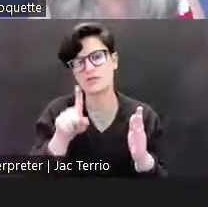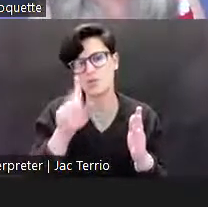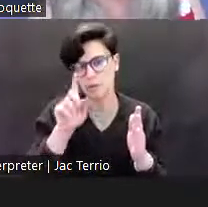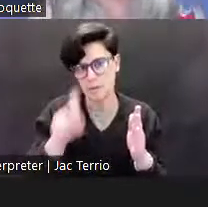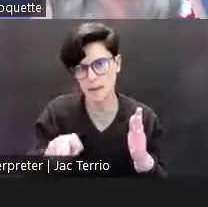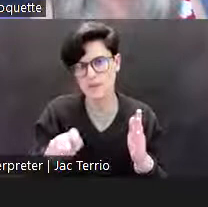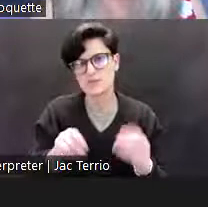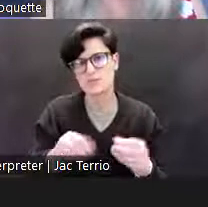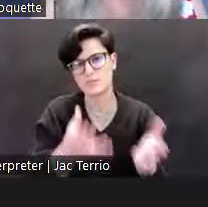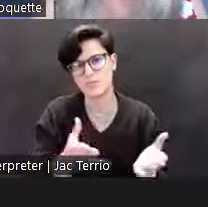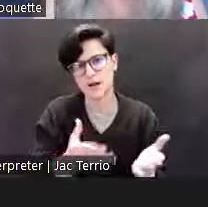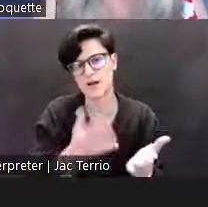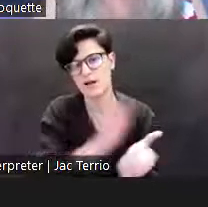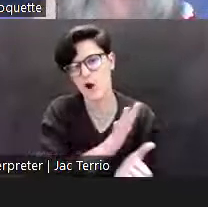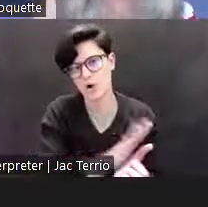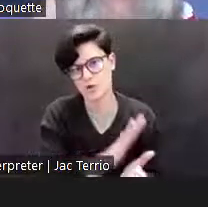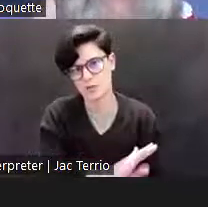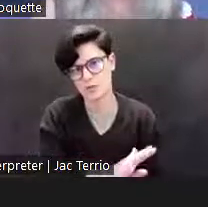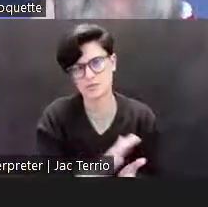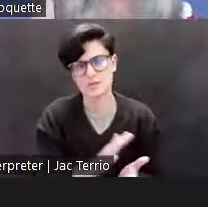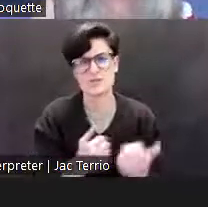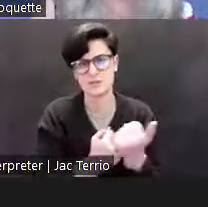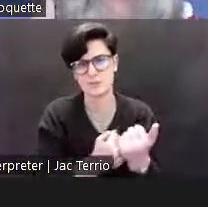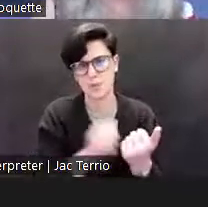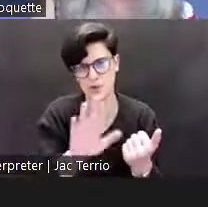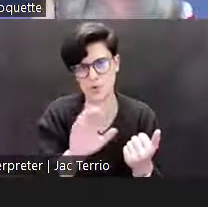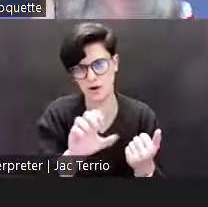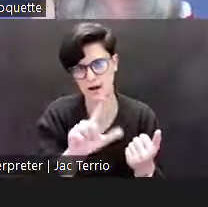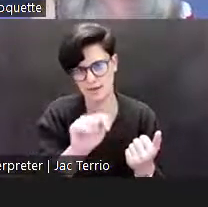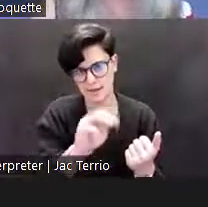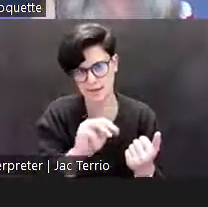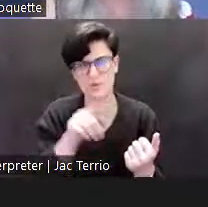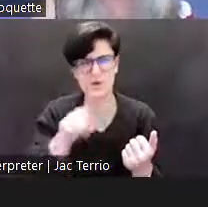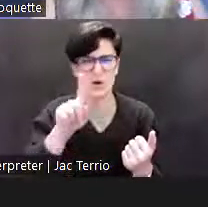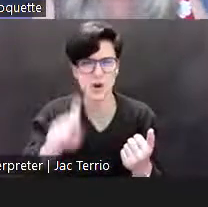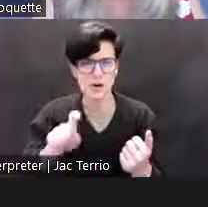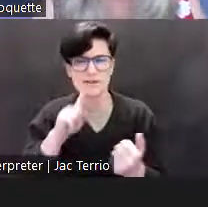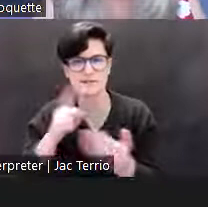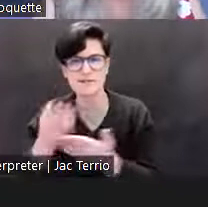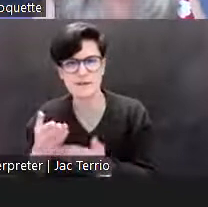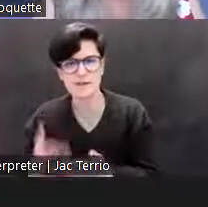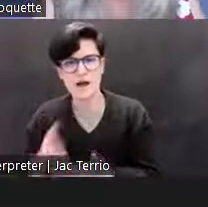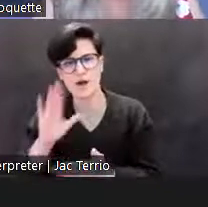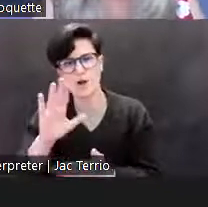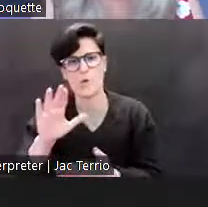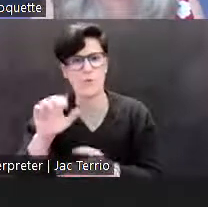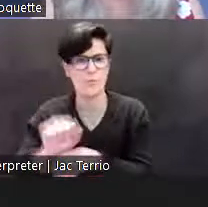your claim. 15:52:54 You have to verify your employment and work schedule with a form that you give to your employer to complete.